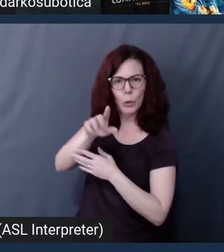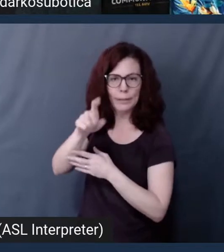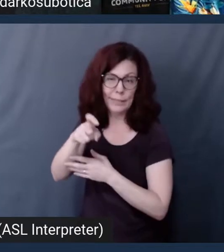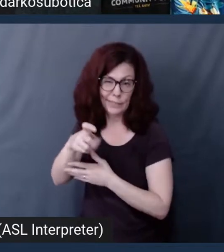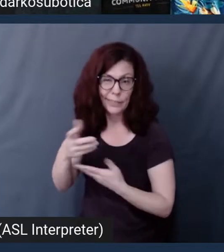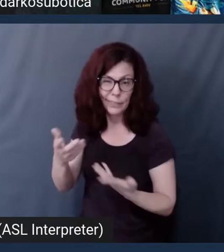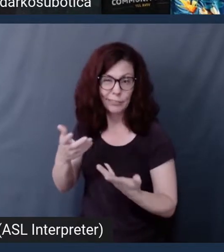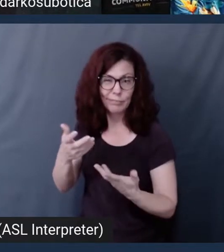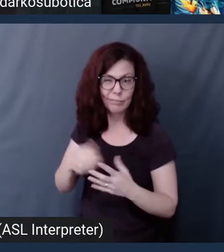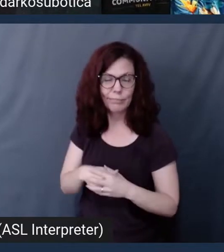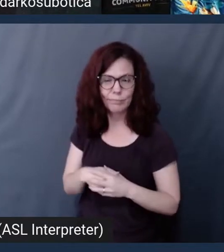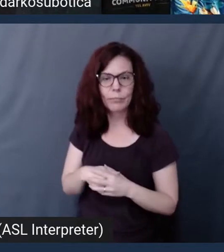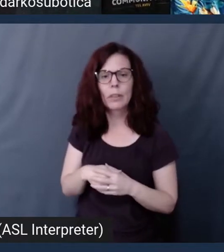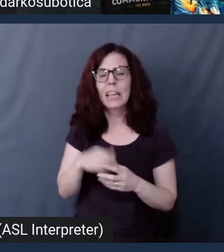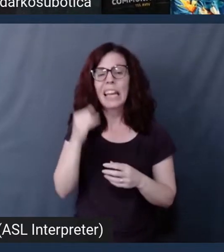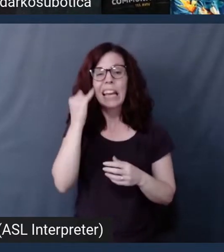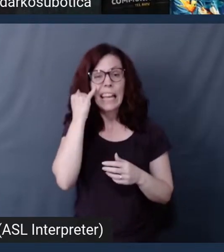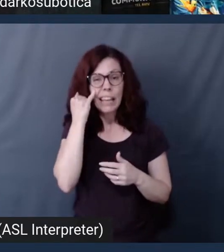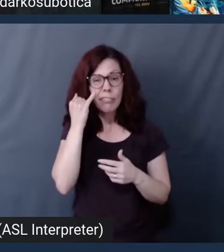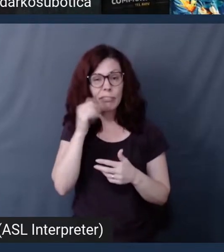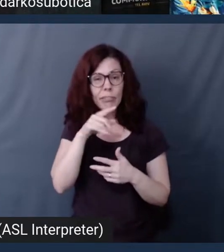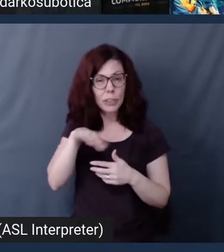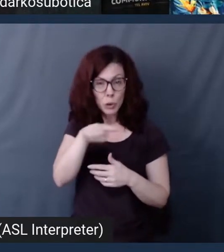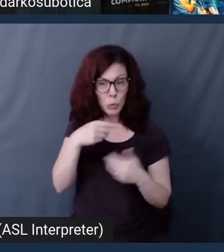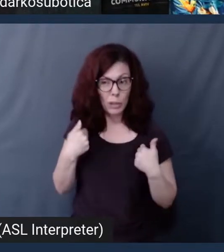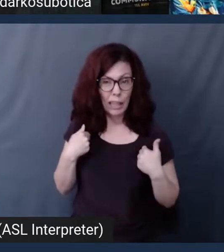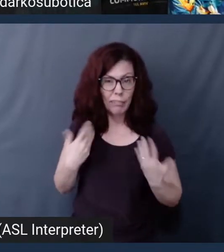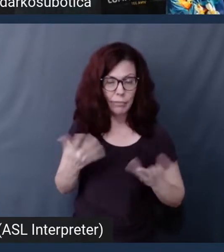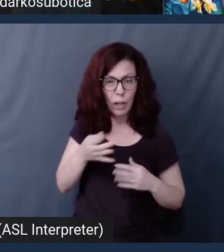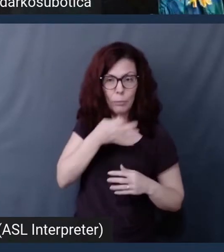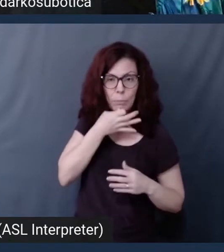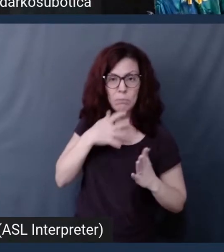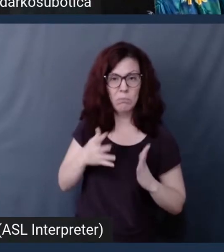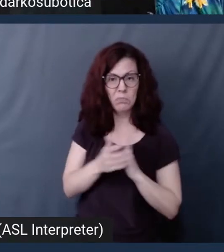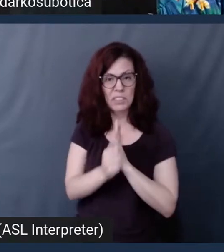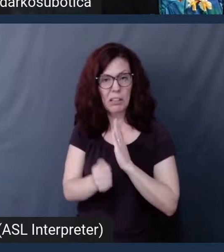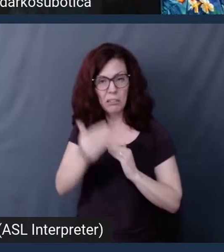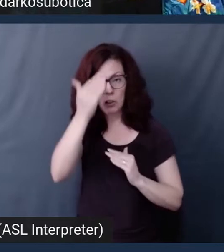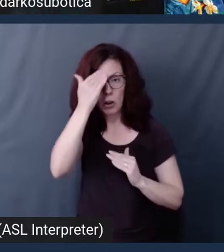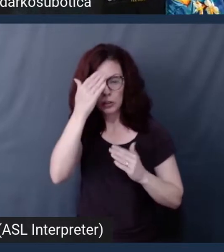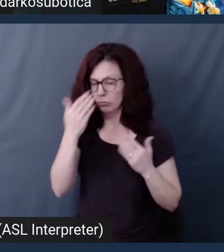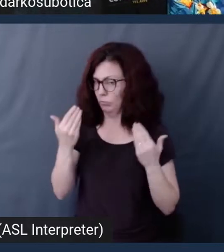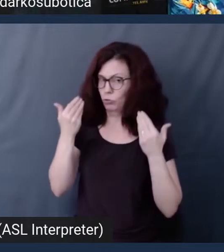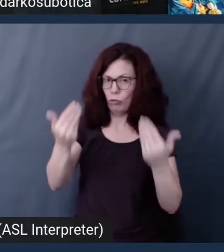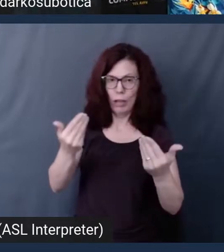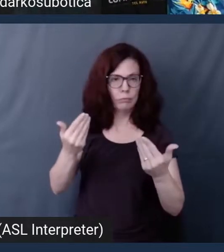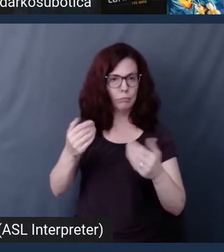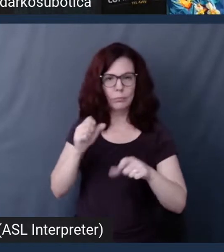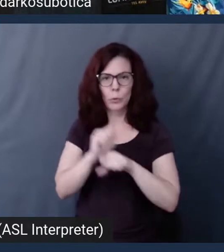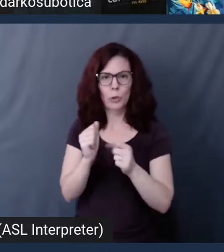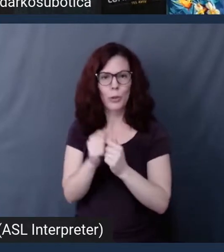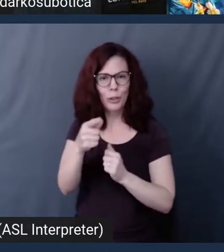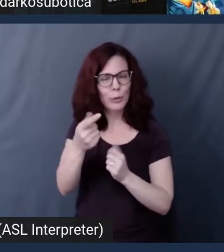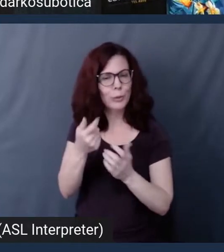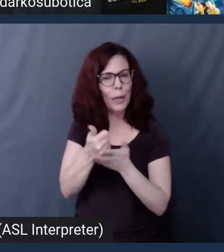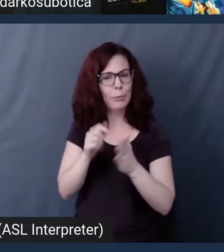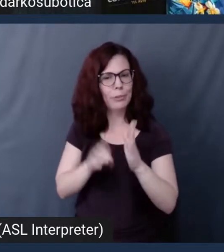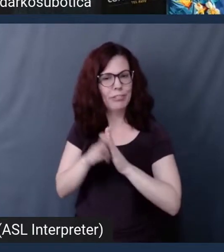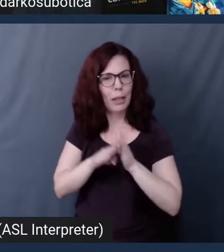If you have all the expertise in-house that I described earlier, then great, we will work with you to develop your own applications and your own models,